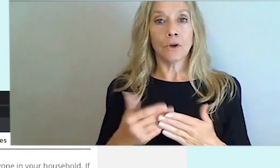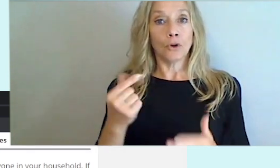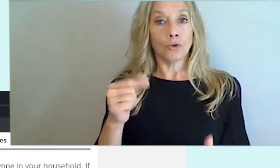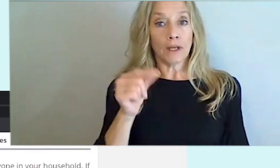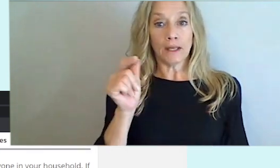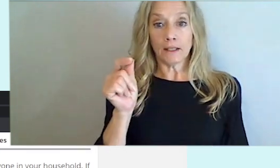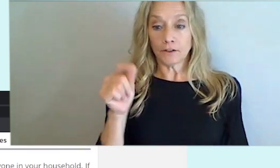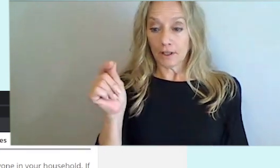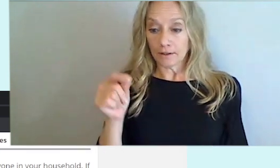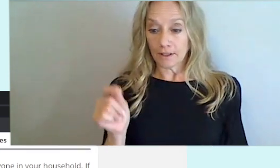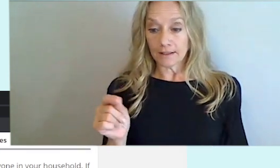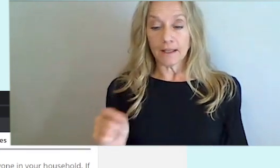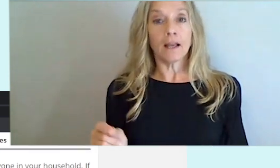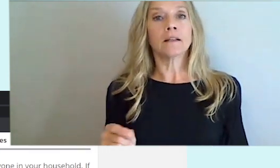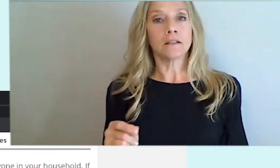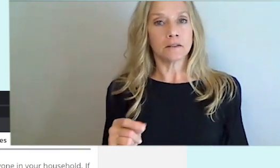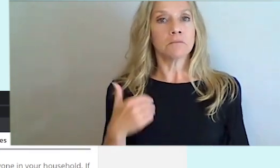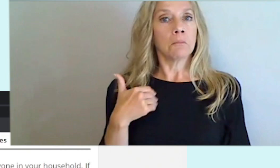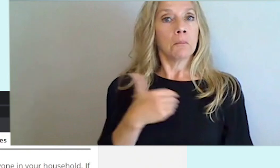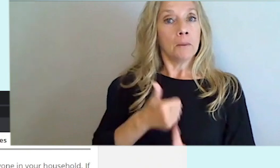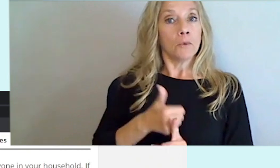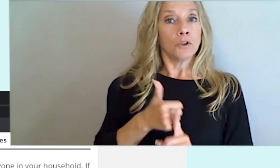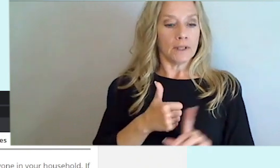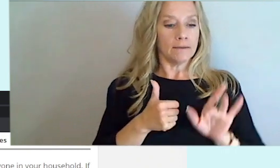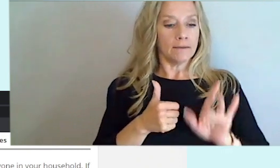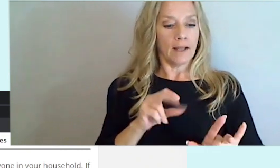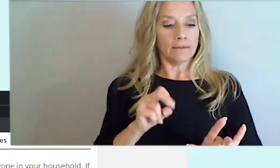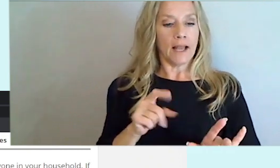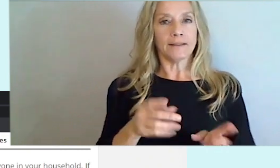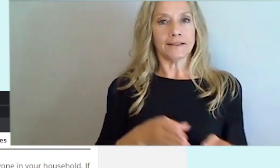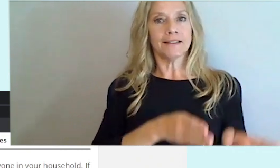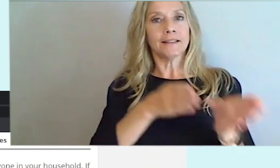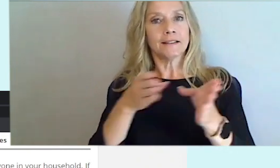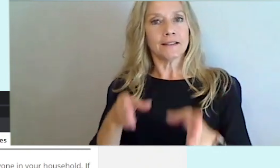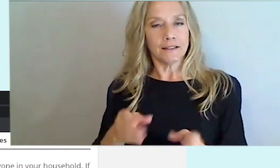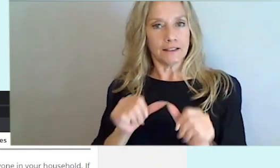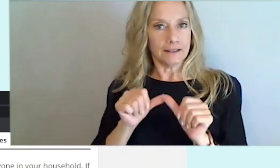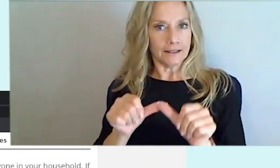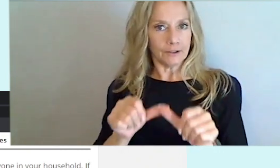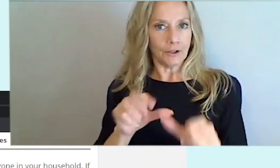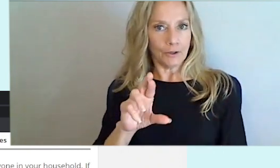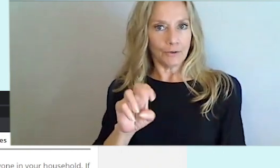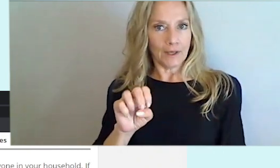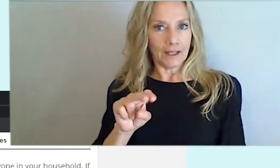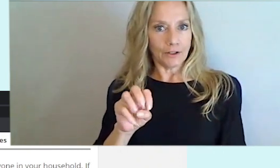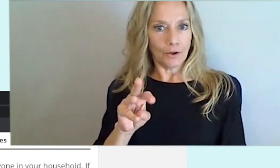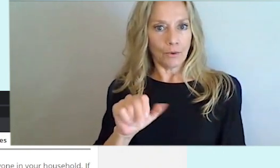the member can click next and move forward with their renewal. If you need to revisit or change information